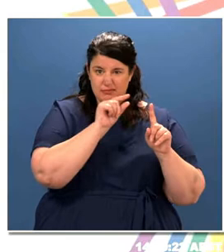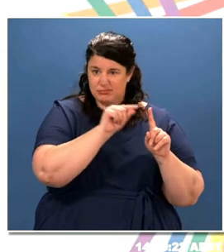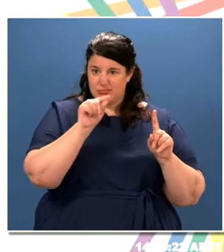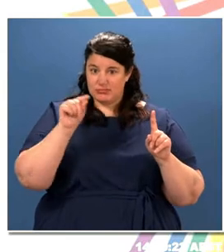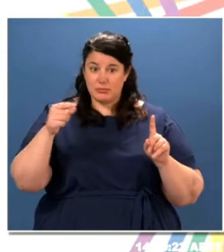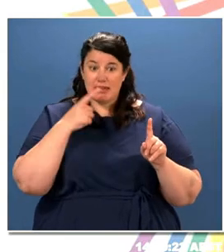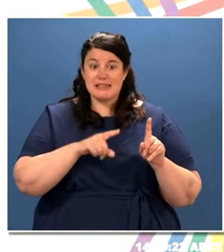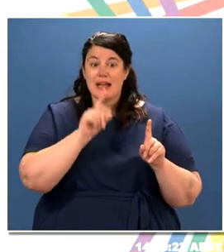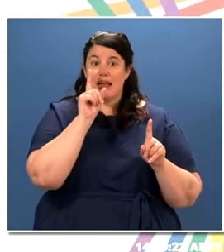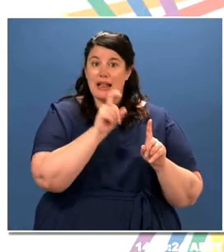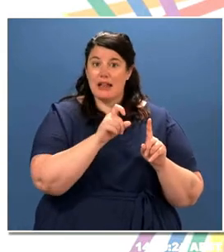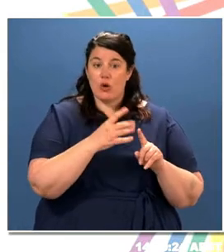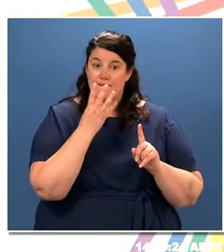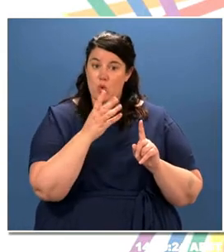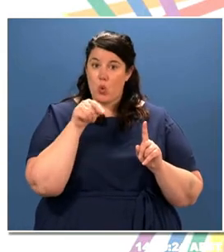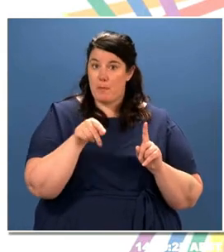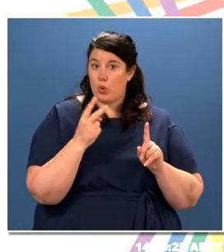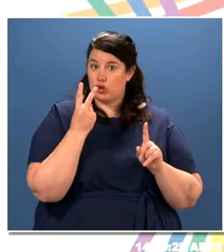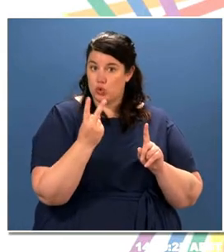is click on to 4.2, please.